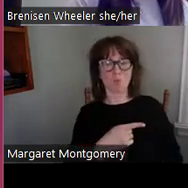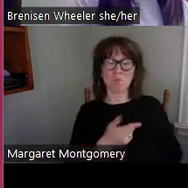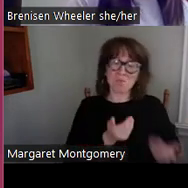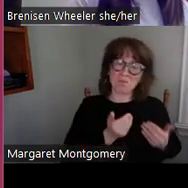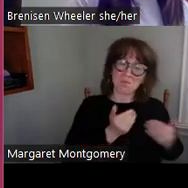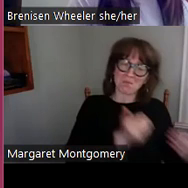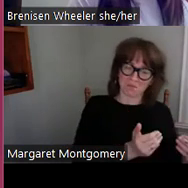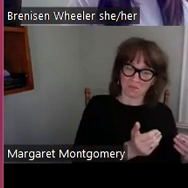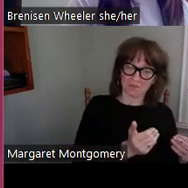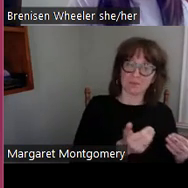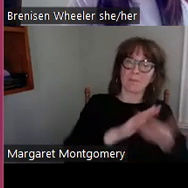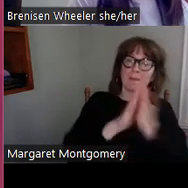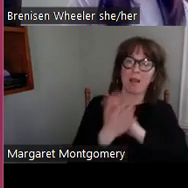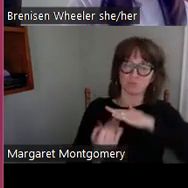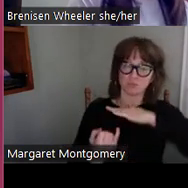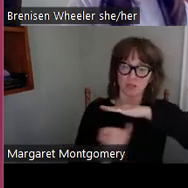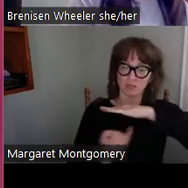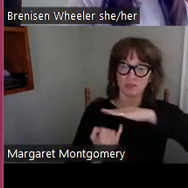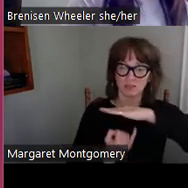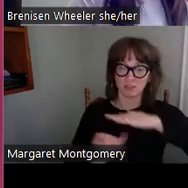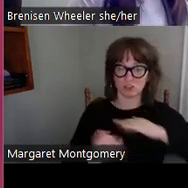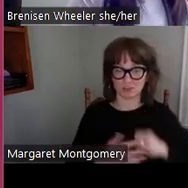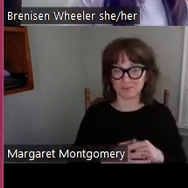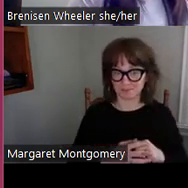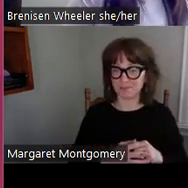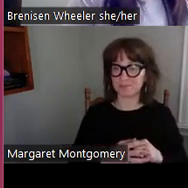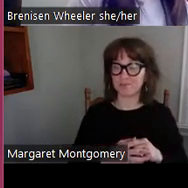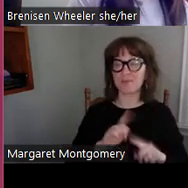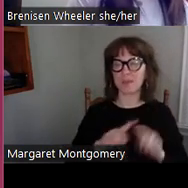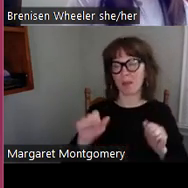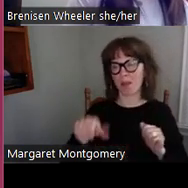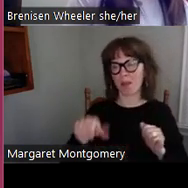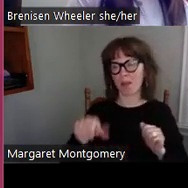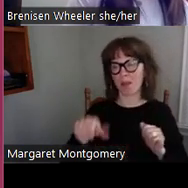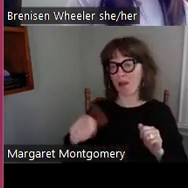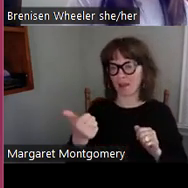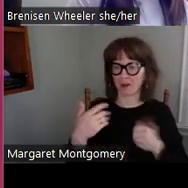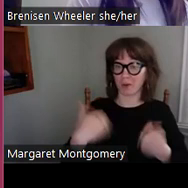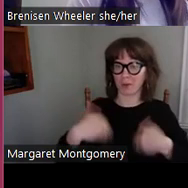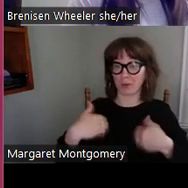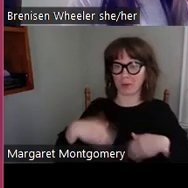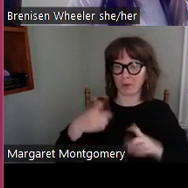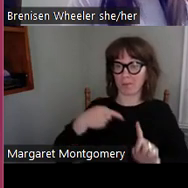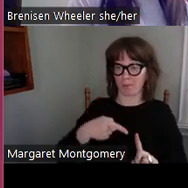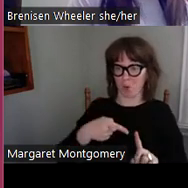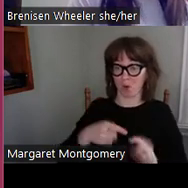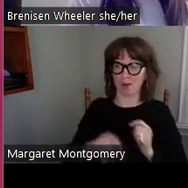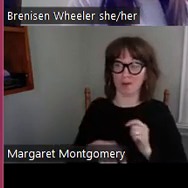hear a lot of A turning point, too, is once someone once there's marriage moving in, or